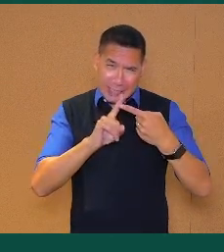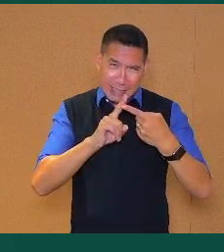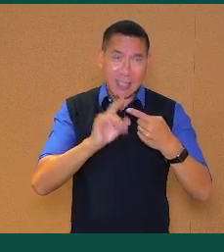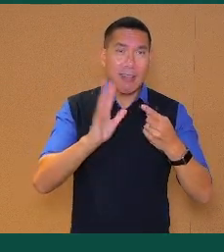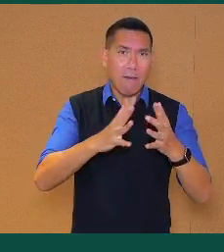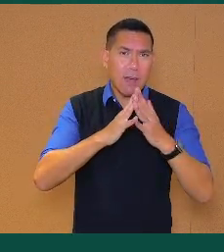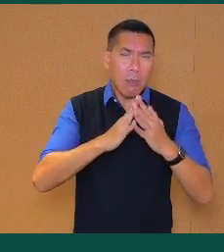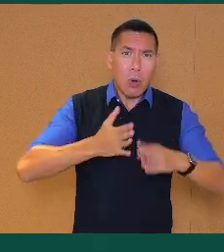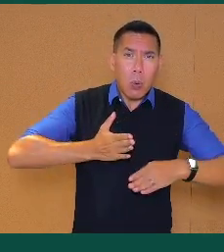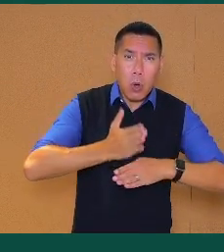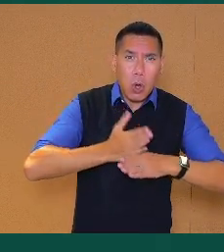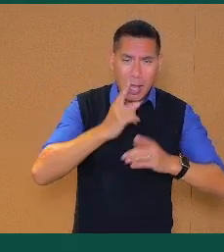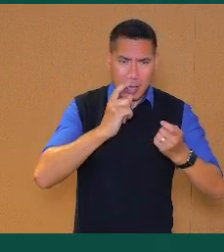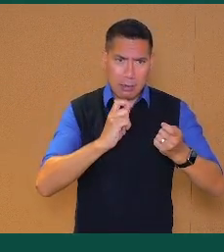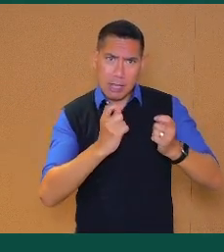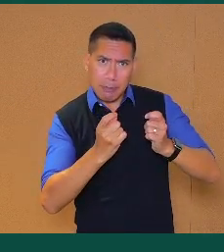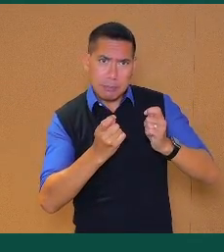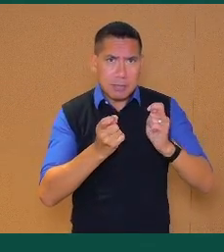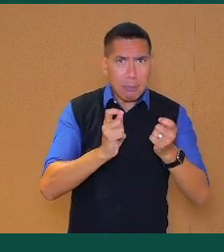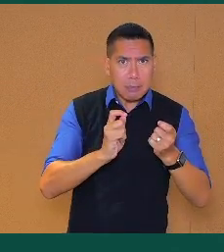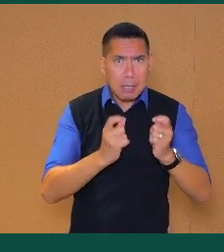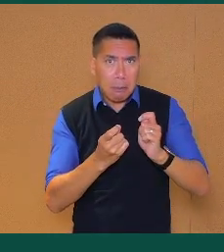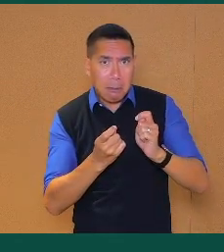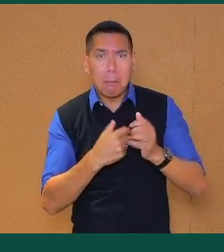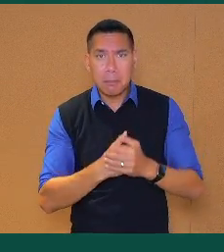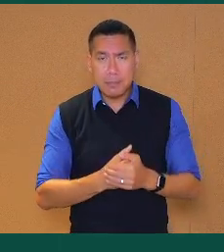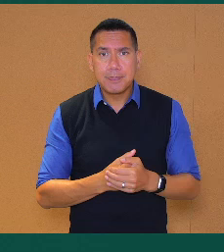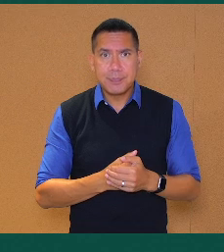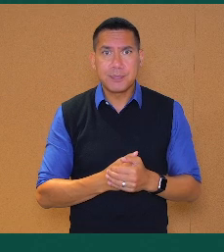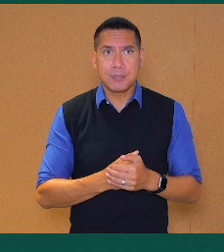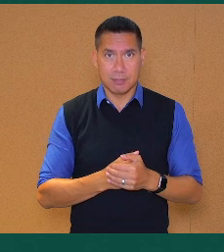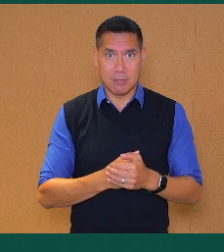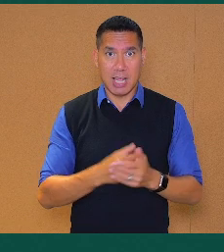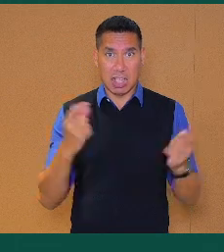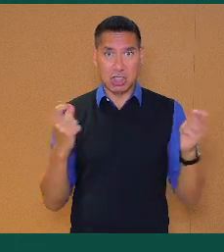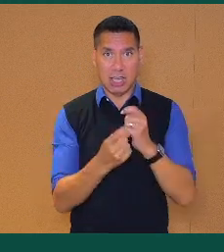valuable work and have been able to adapt and change with the times and I think that it is really important that we